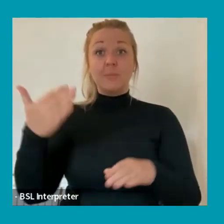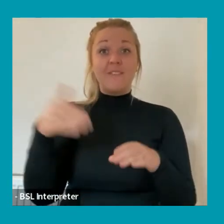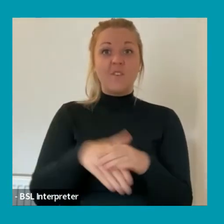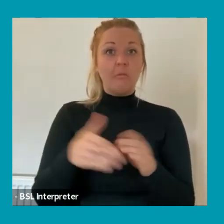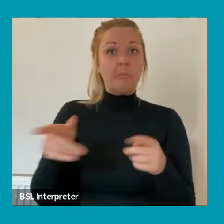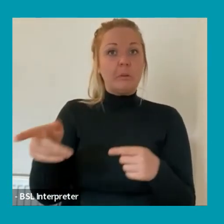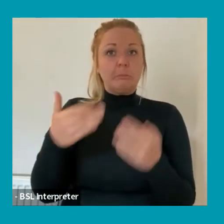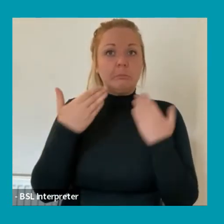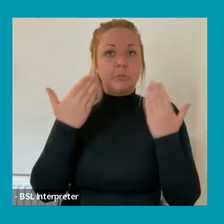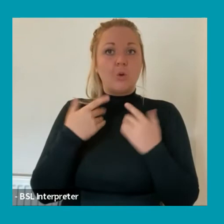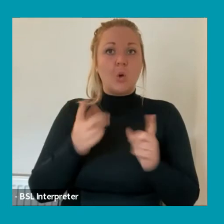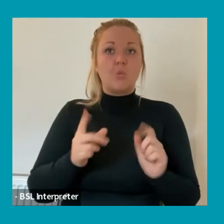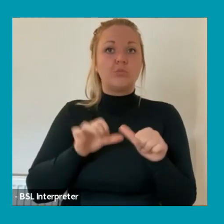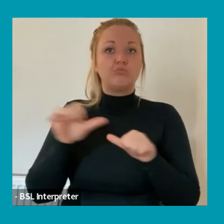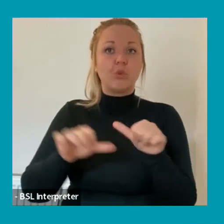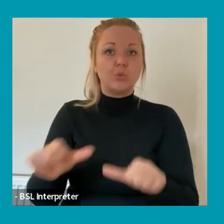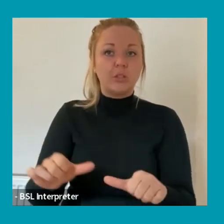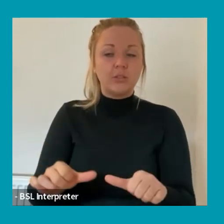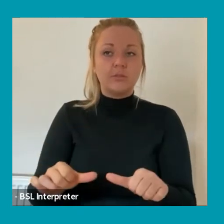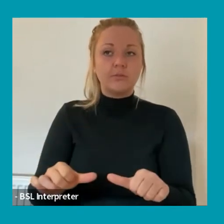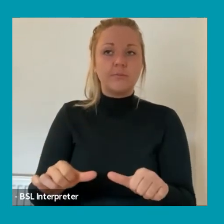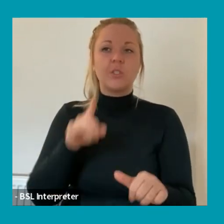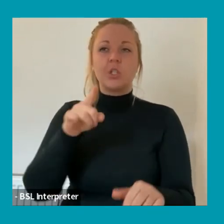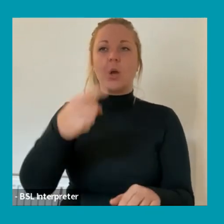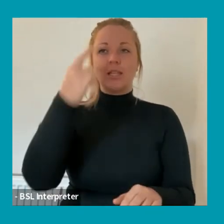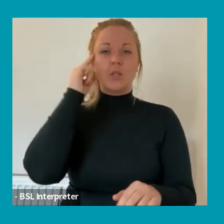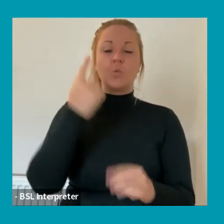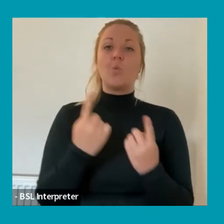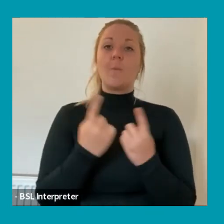I think one of the things that you said that really resonates with me.